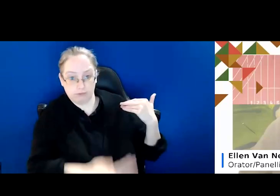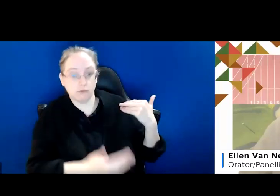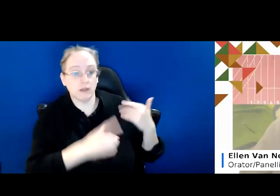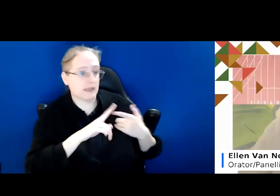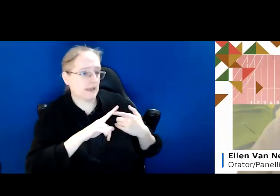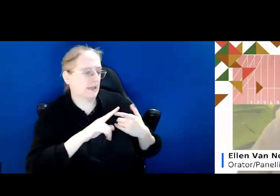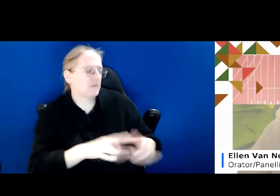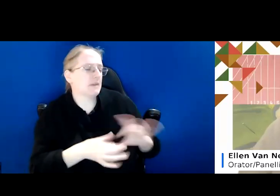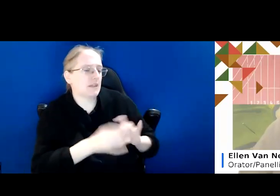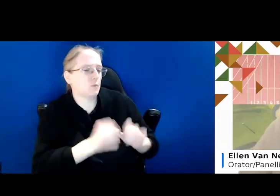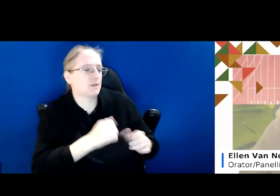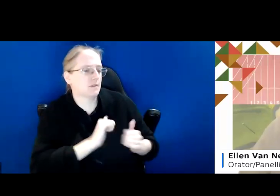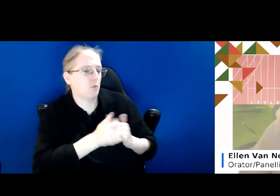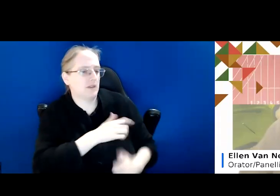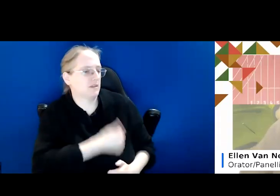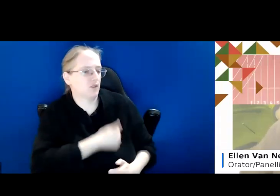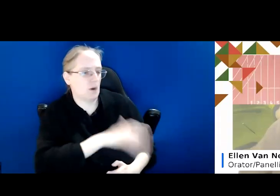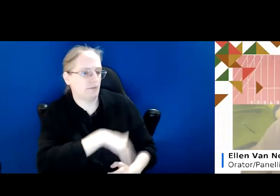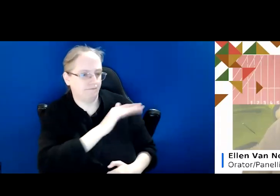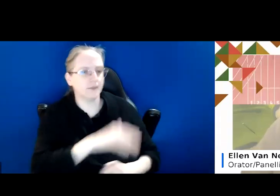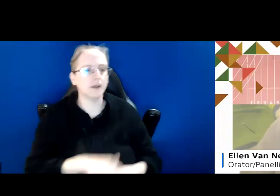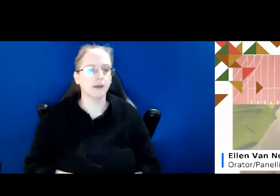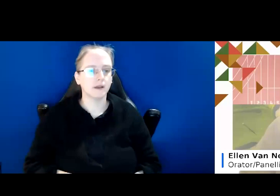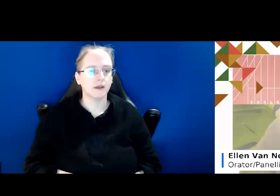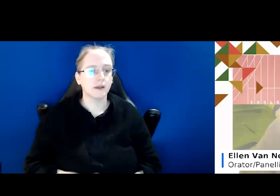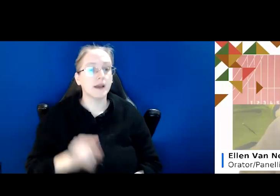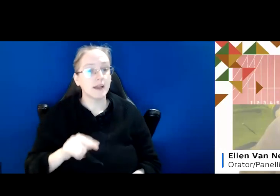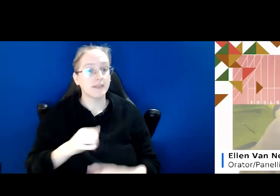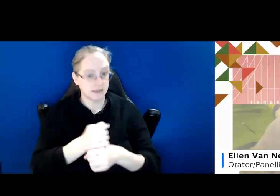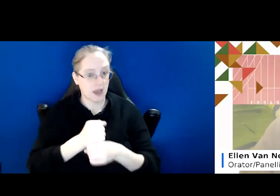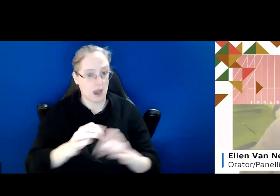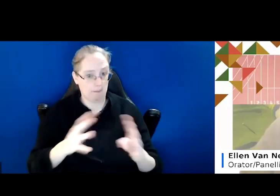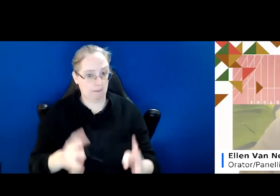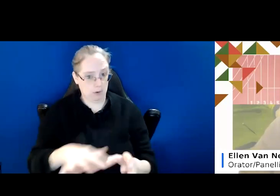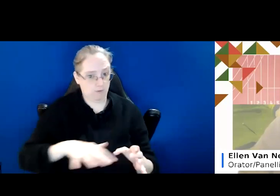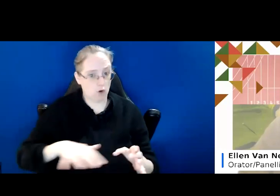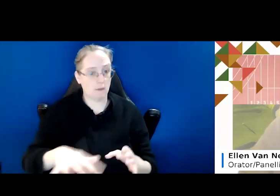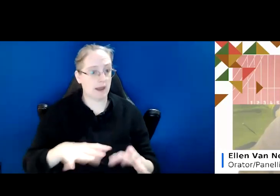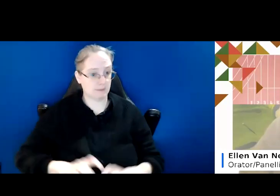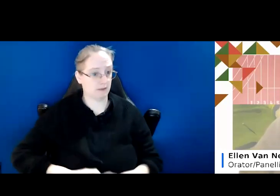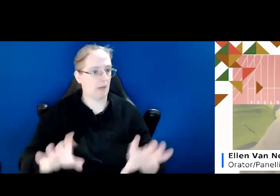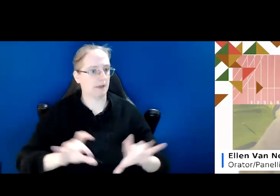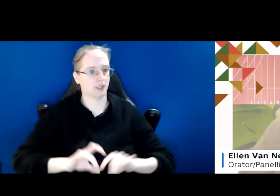This club has been literally washed away several times due to the increase of flooding from extreme weather